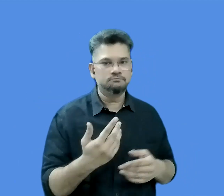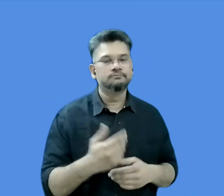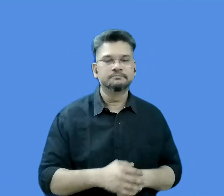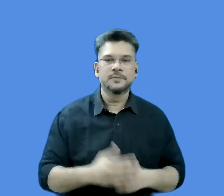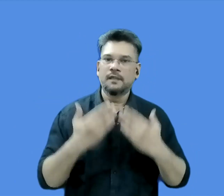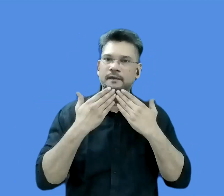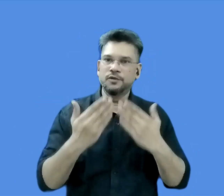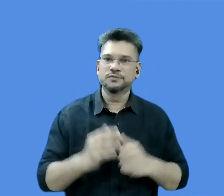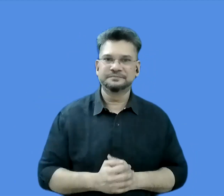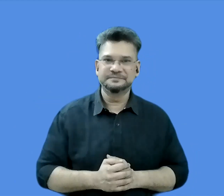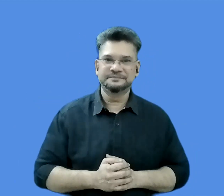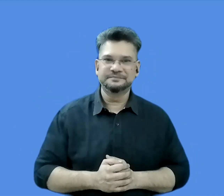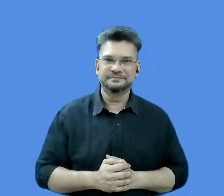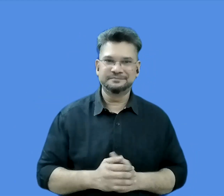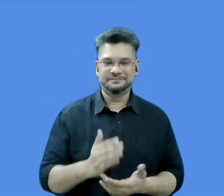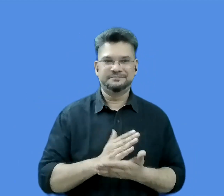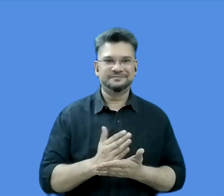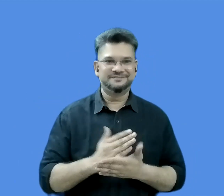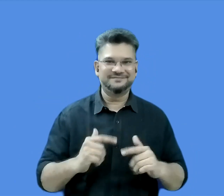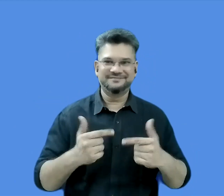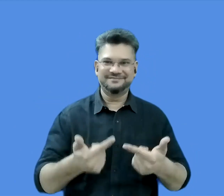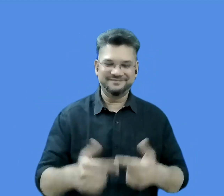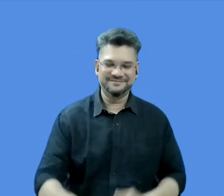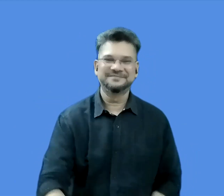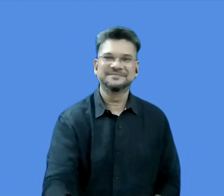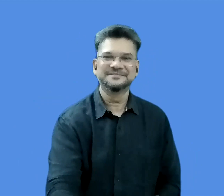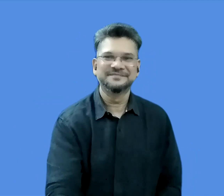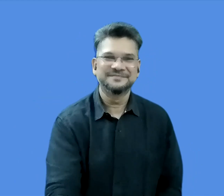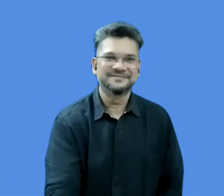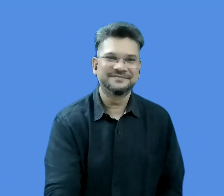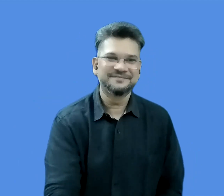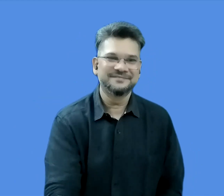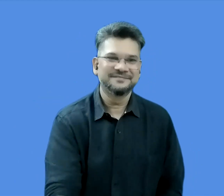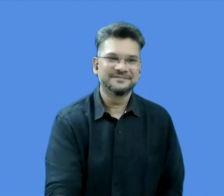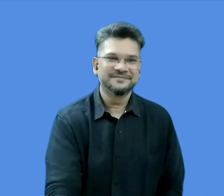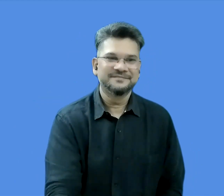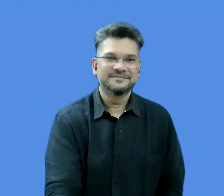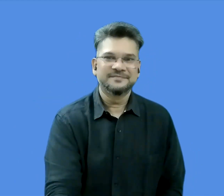their specific needs. Thank you.